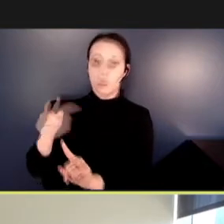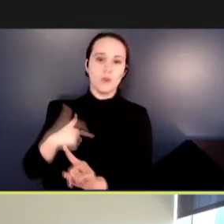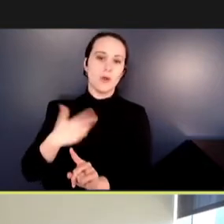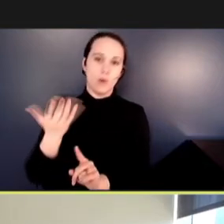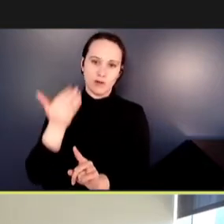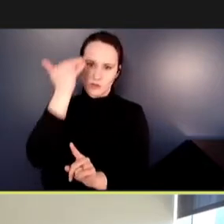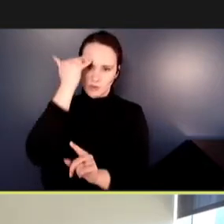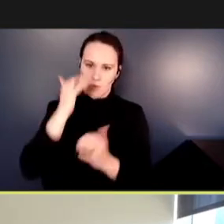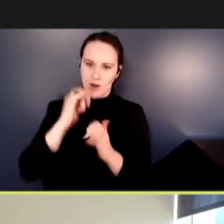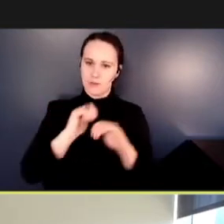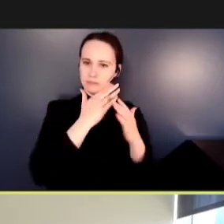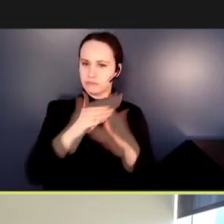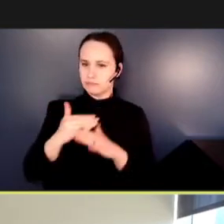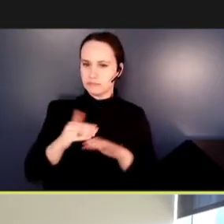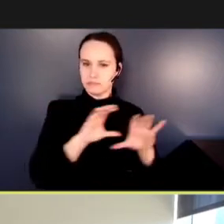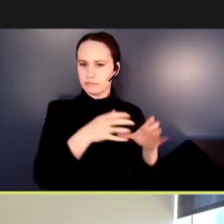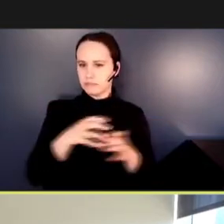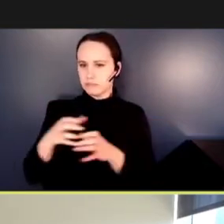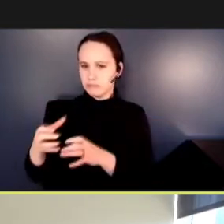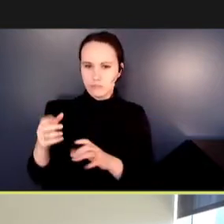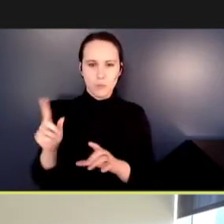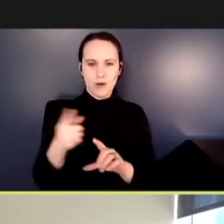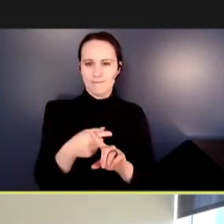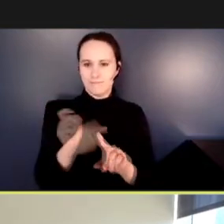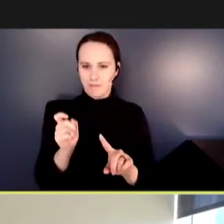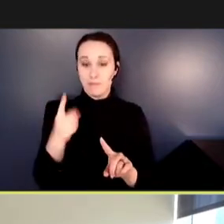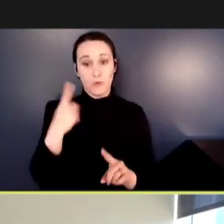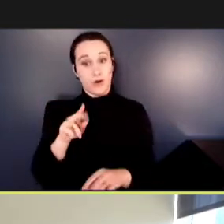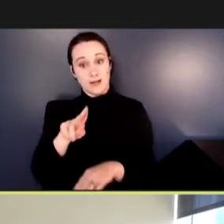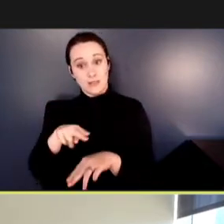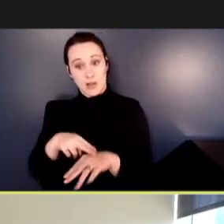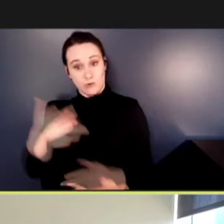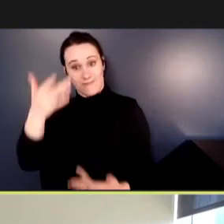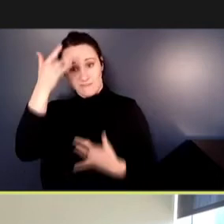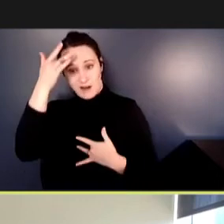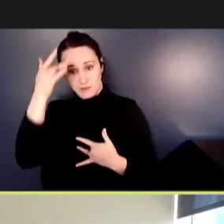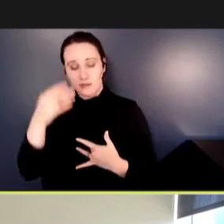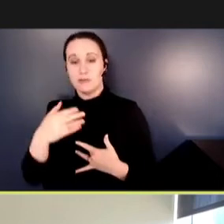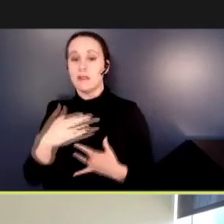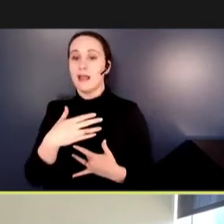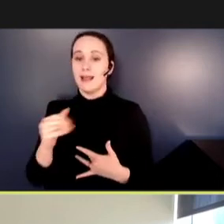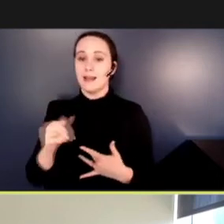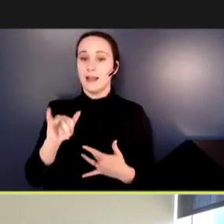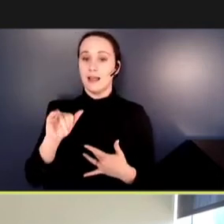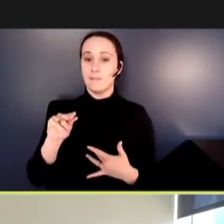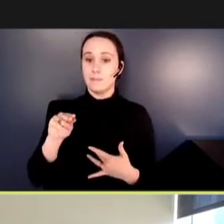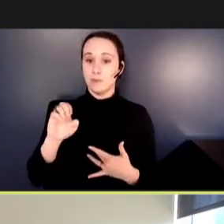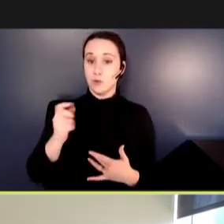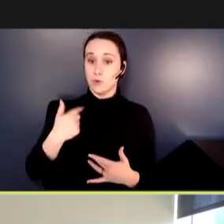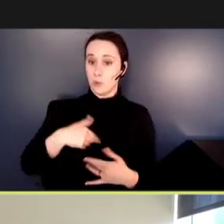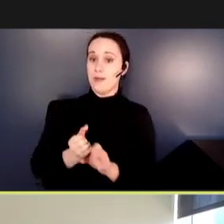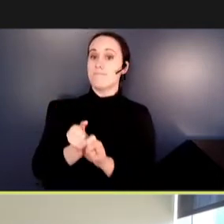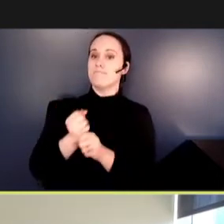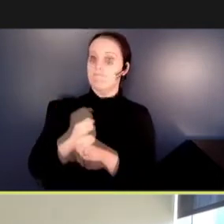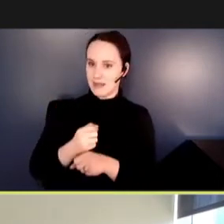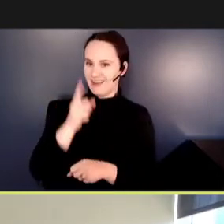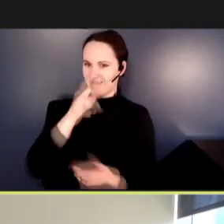recognize. for natural viruses and immunogens that we make mimicking those viruses. We're